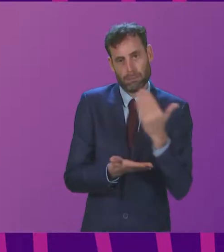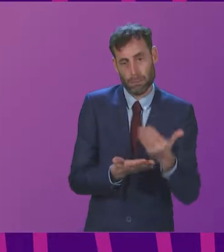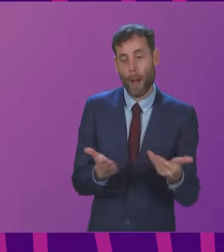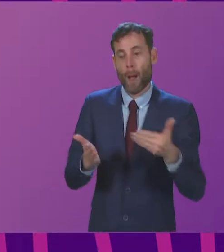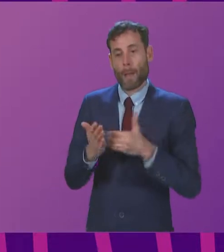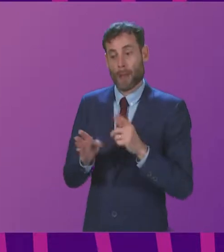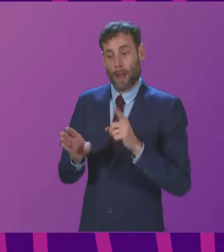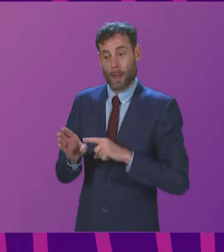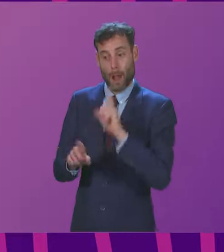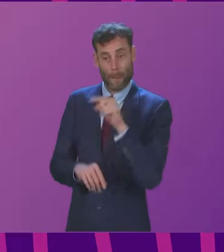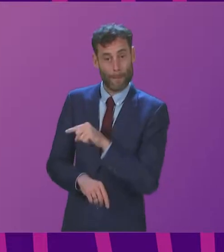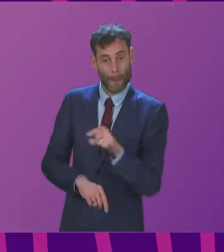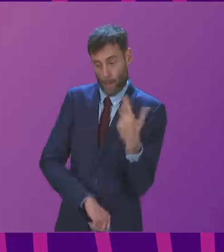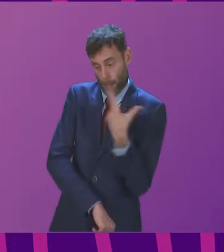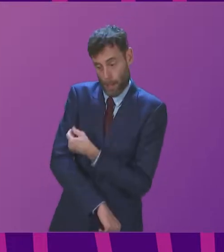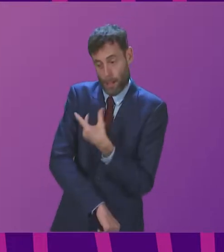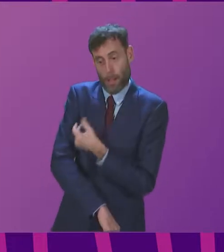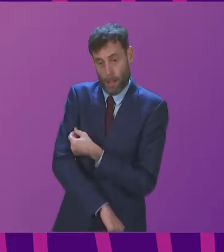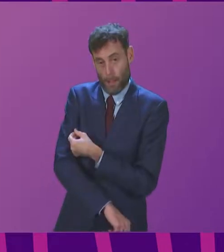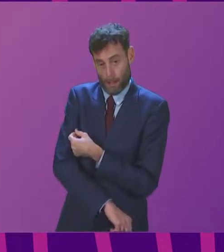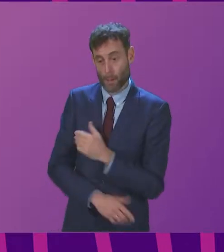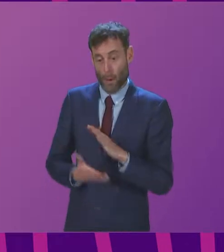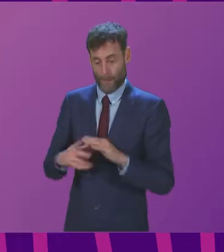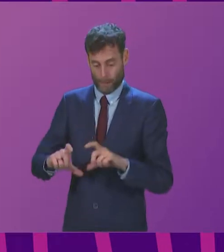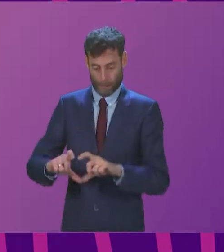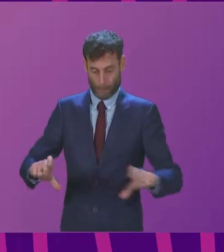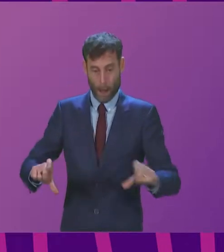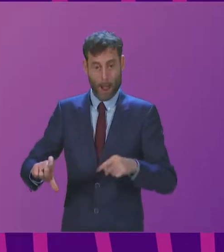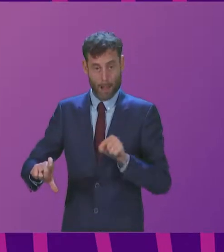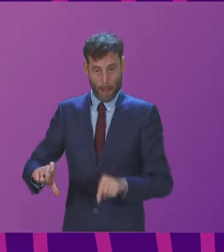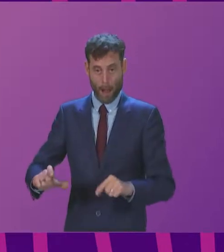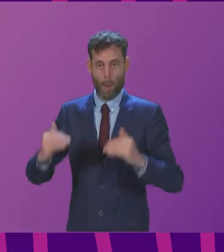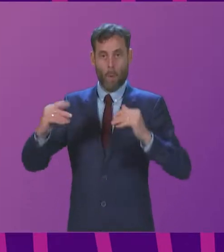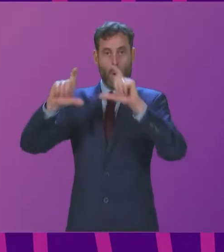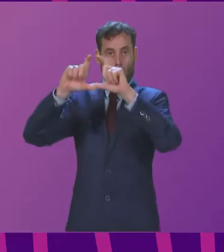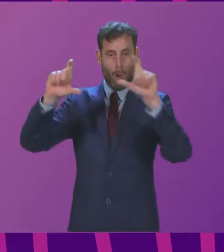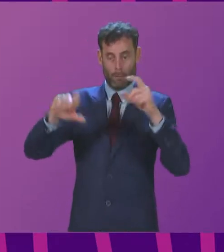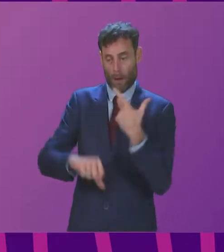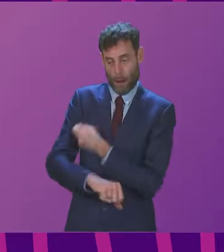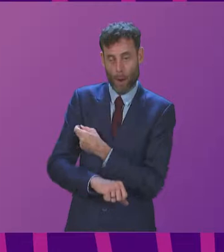vaccinations. We can expect the combined effects of vaccination to bear down on transmission